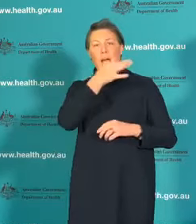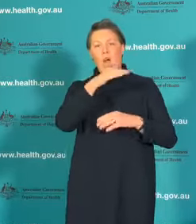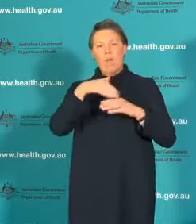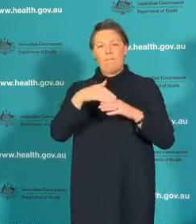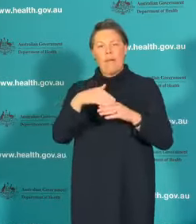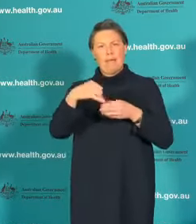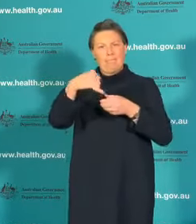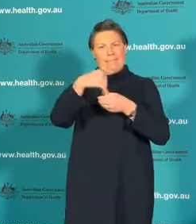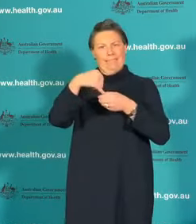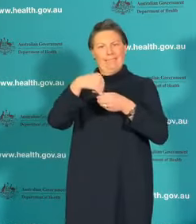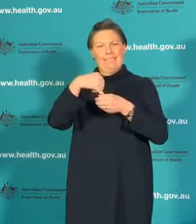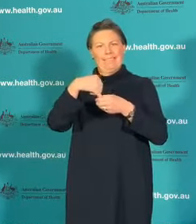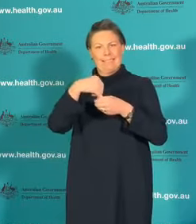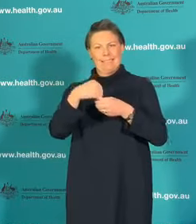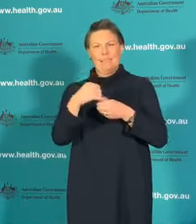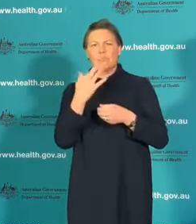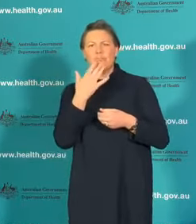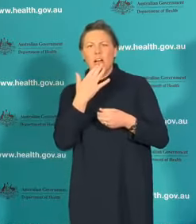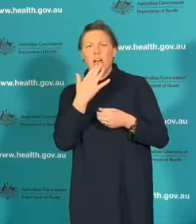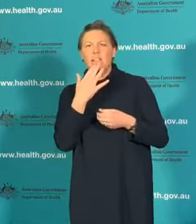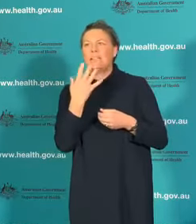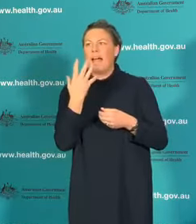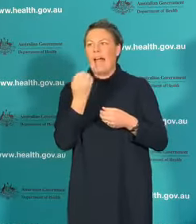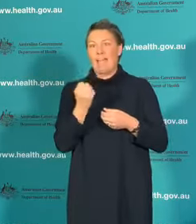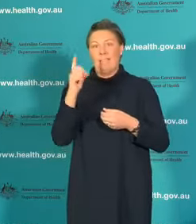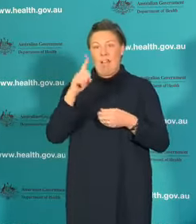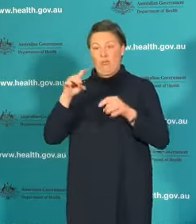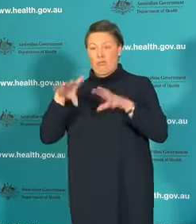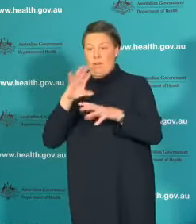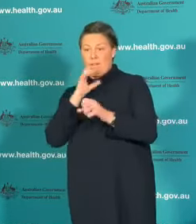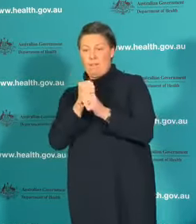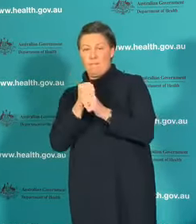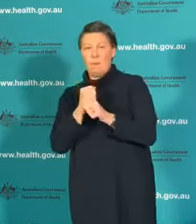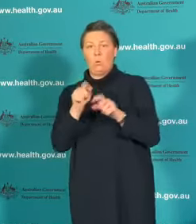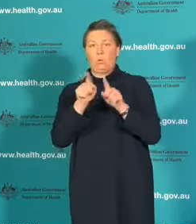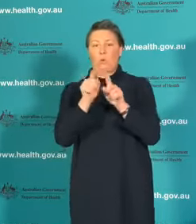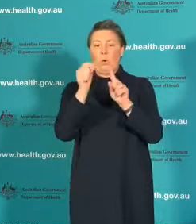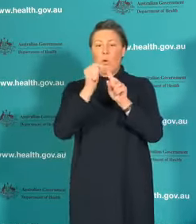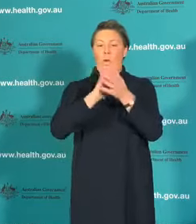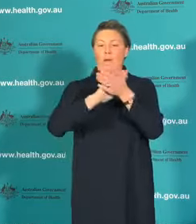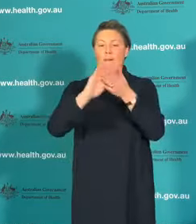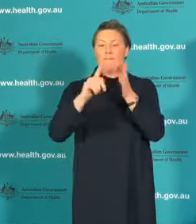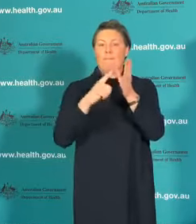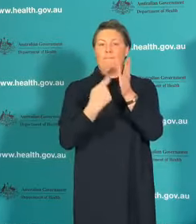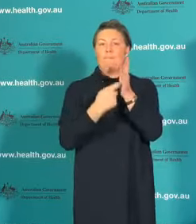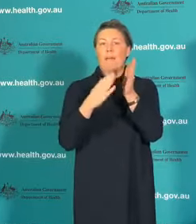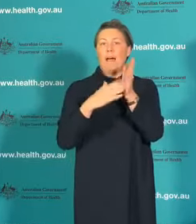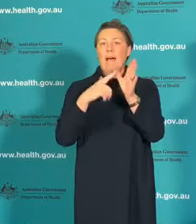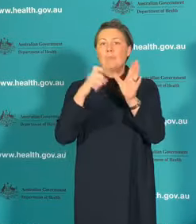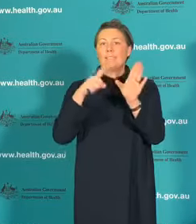The new five year pharmacy agreement, signed by the Commonwealth and the Pharmacy guild, how does this protect consumers from